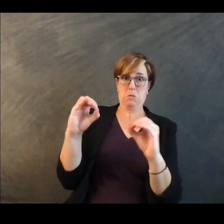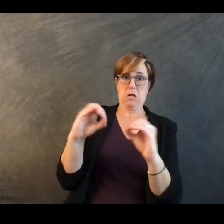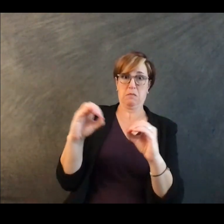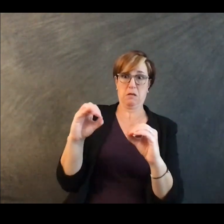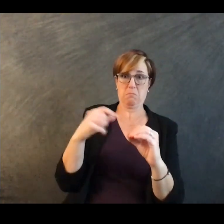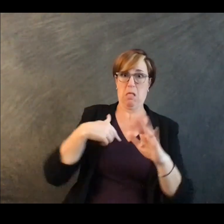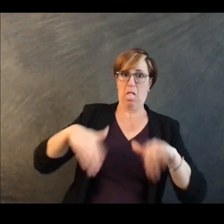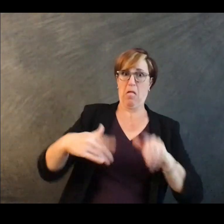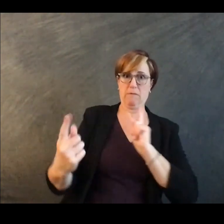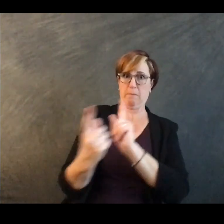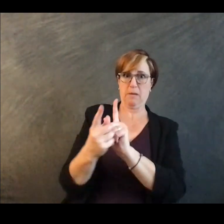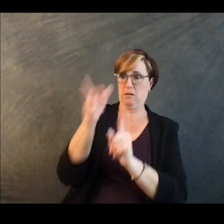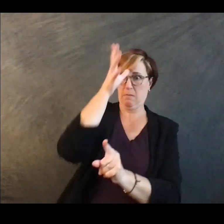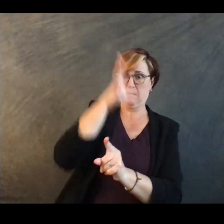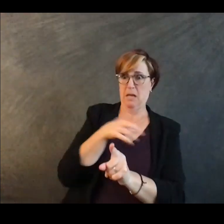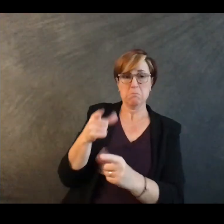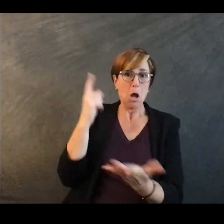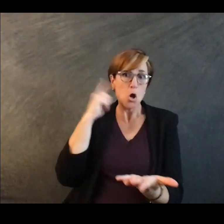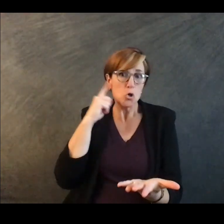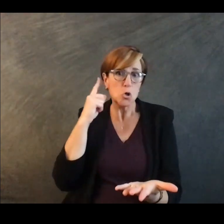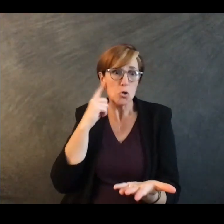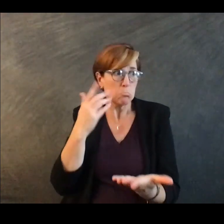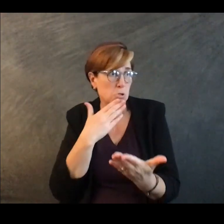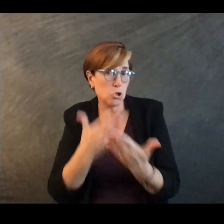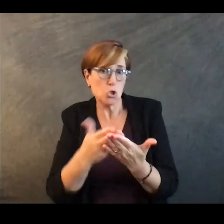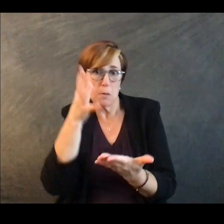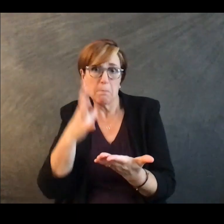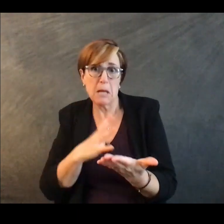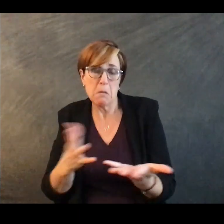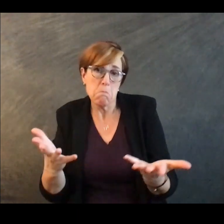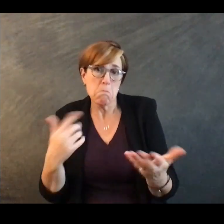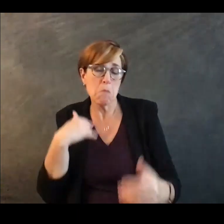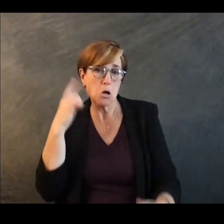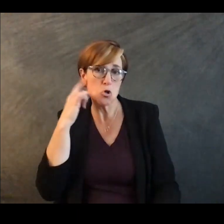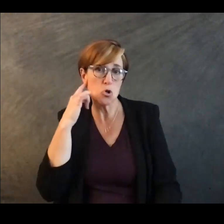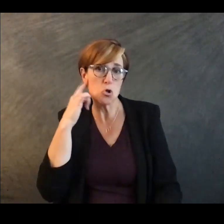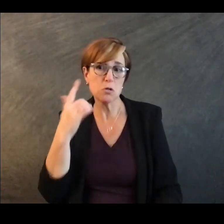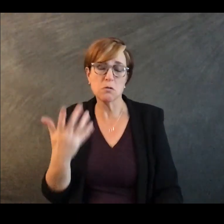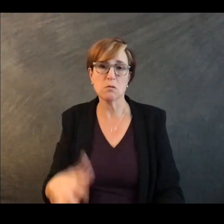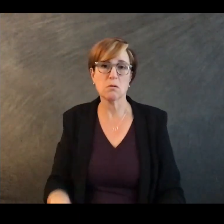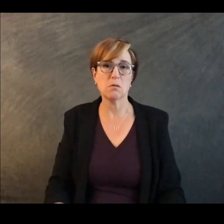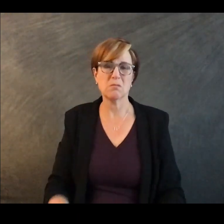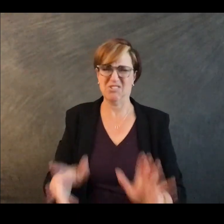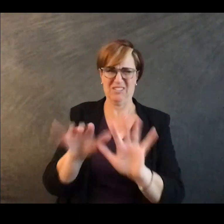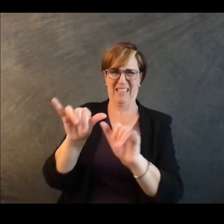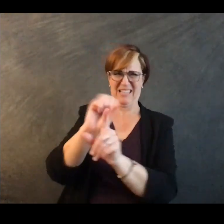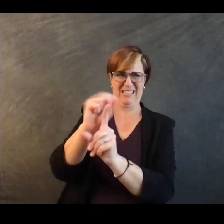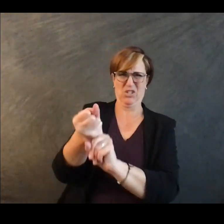man and it was a the whole thing was a very unfortunate the captain should not